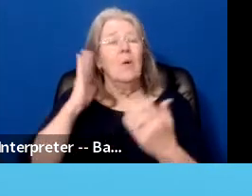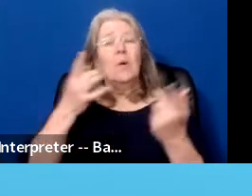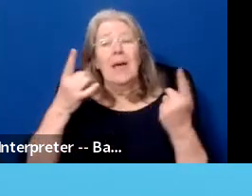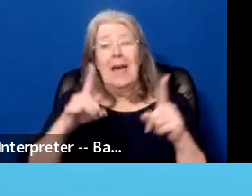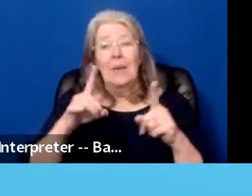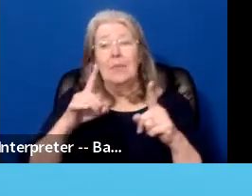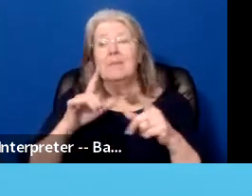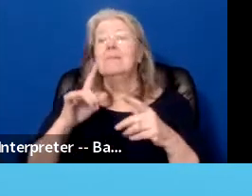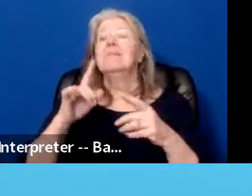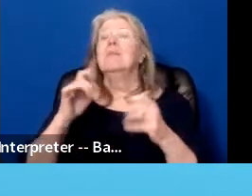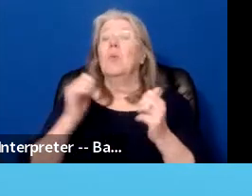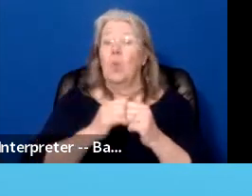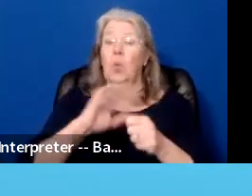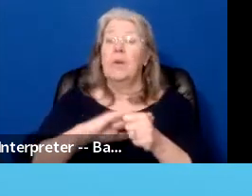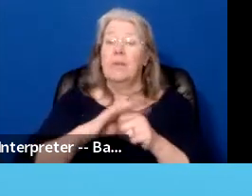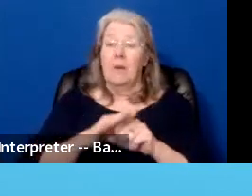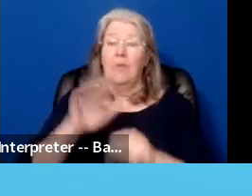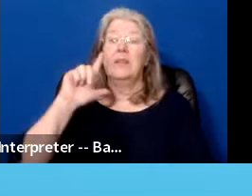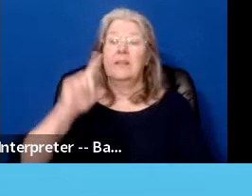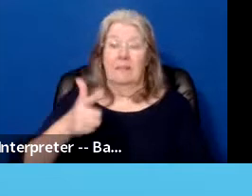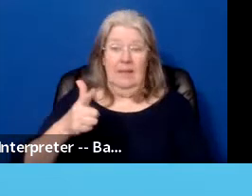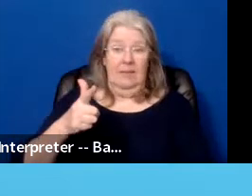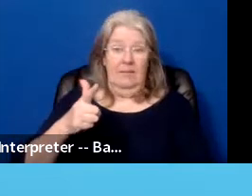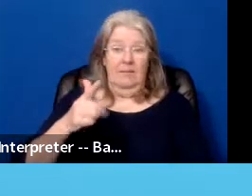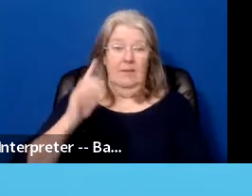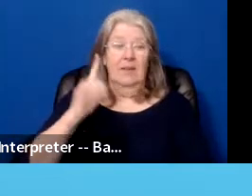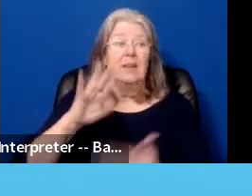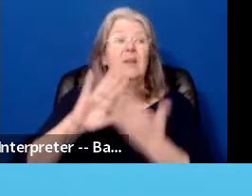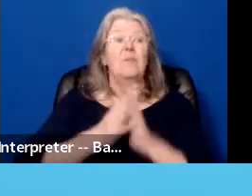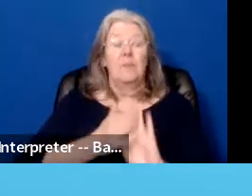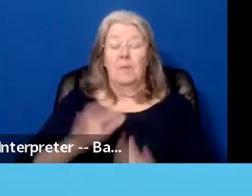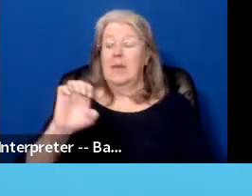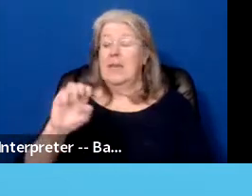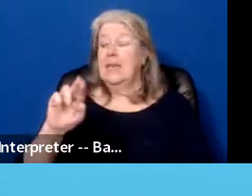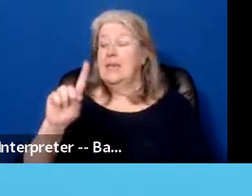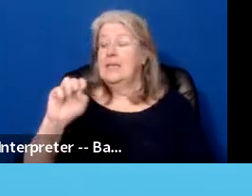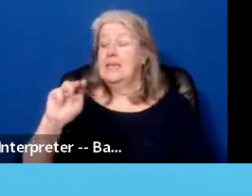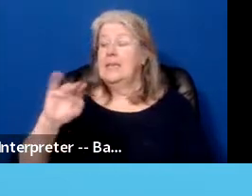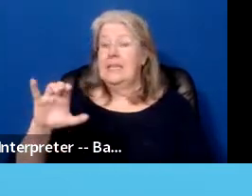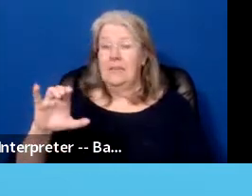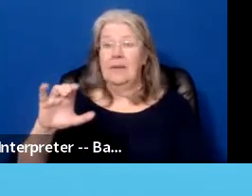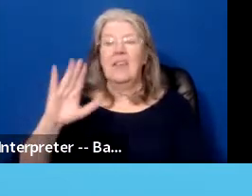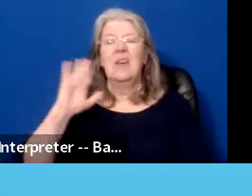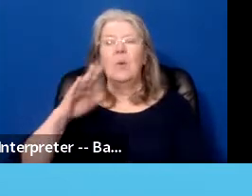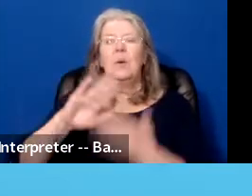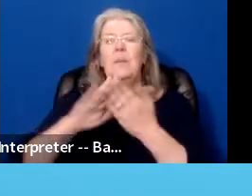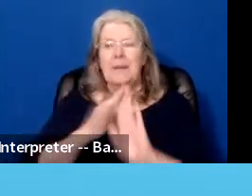with COVID is that it will become endemic, and it will become just like the flu.